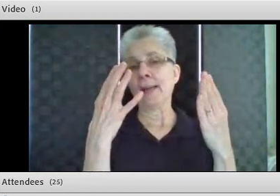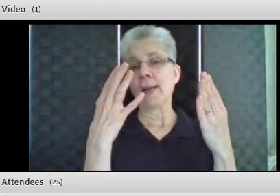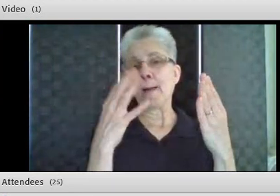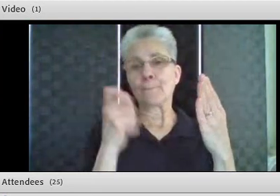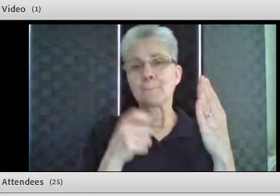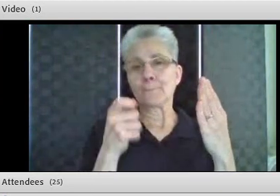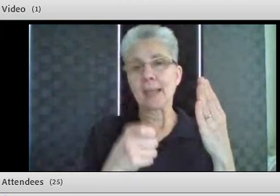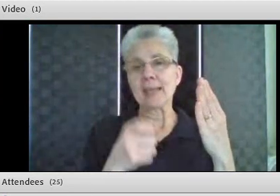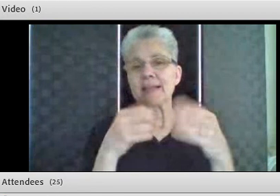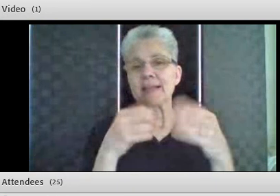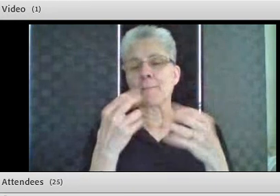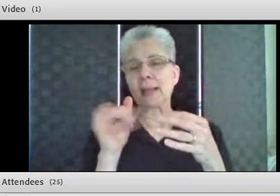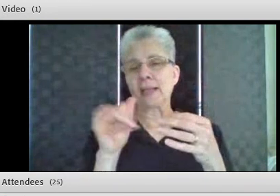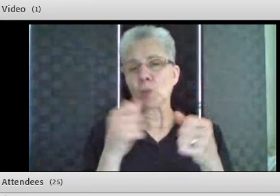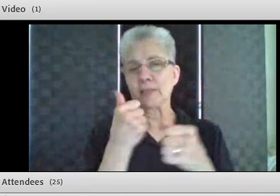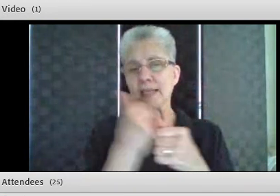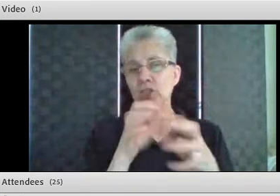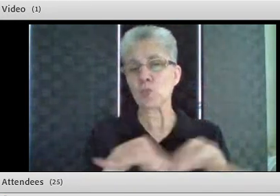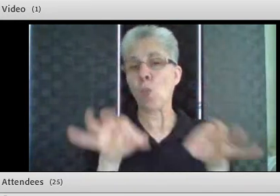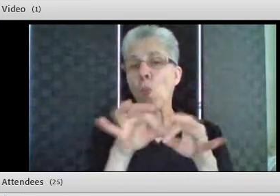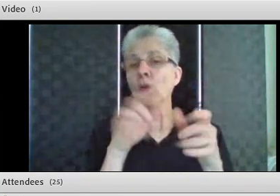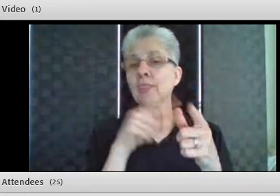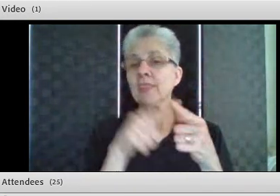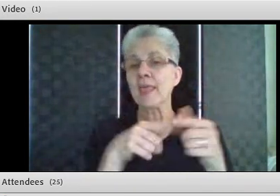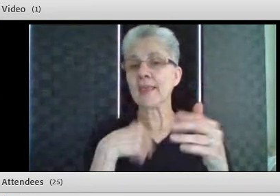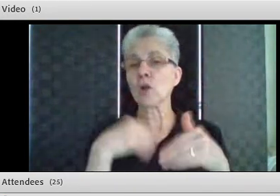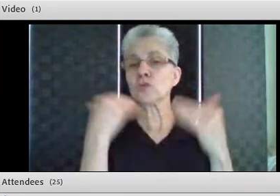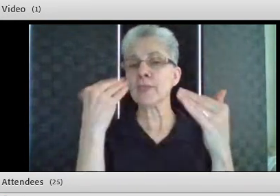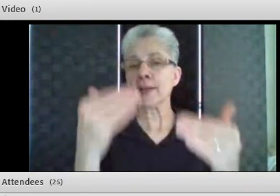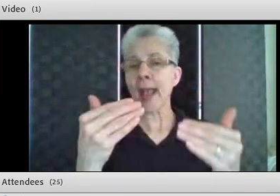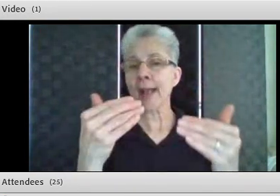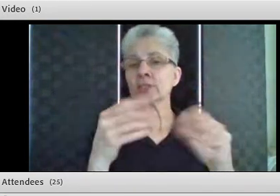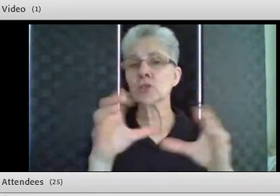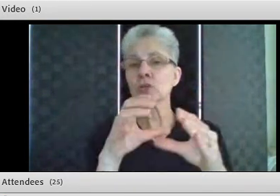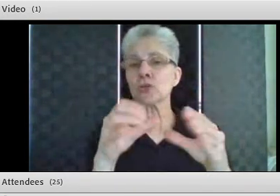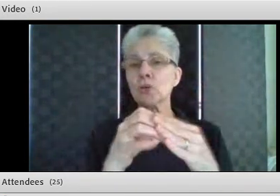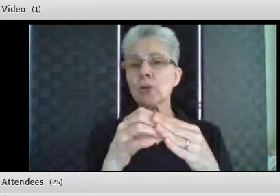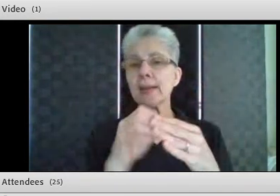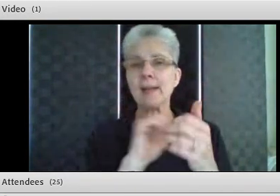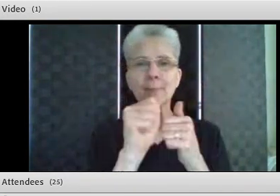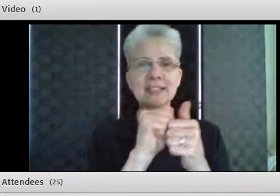if it's the duration one to one on the left. They count out how many beats, how many notes